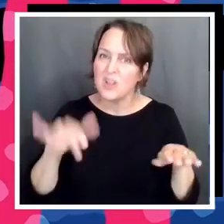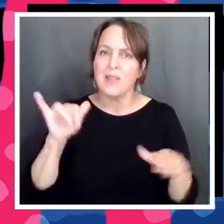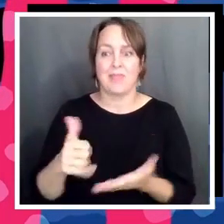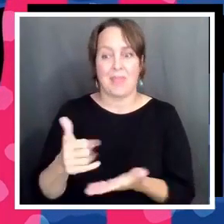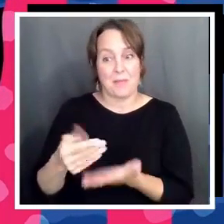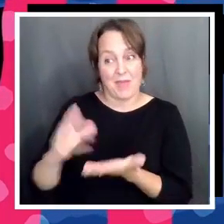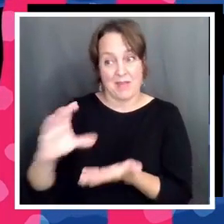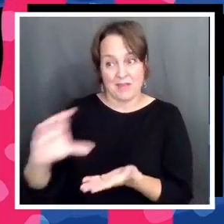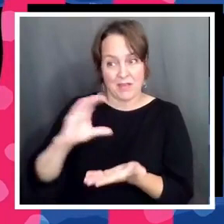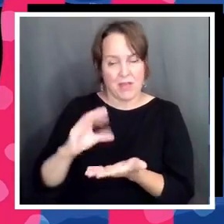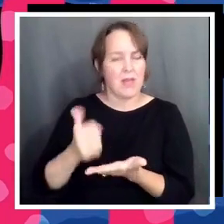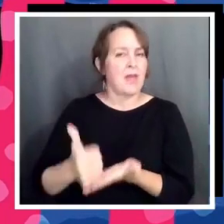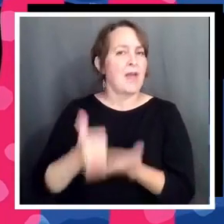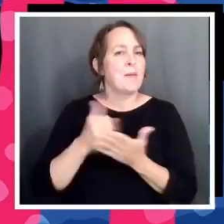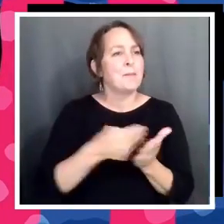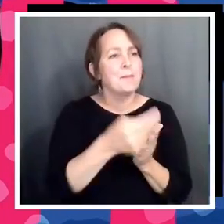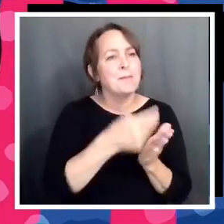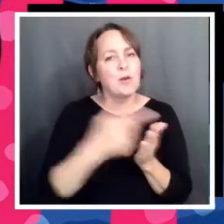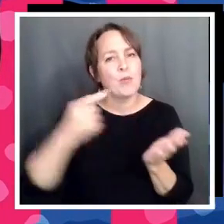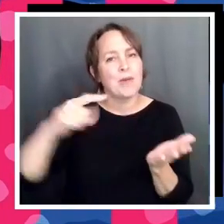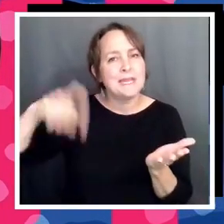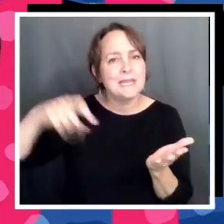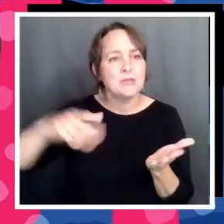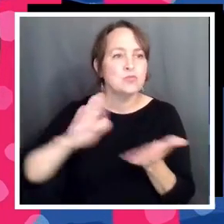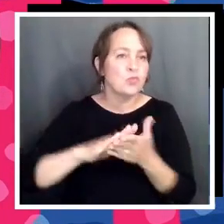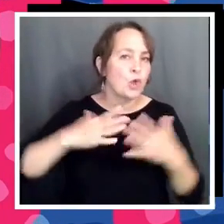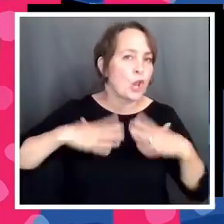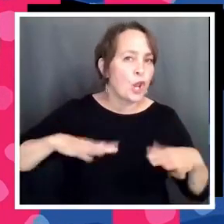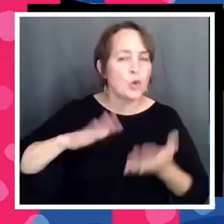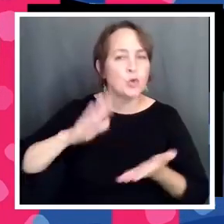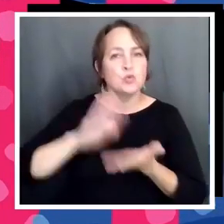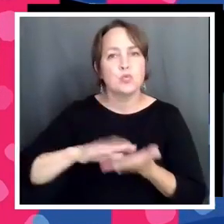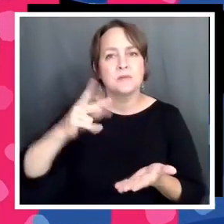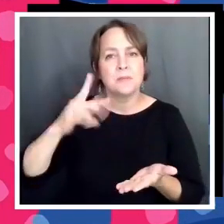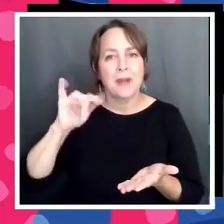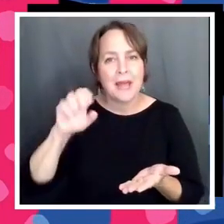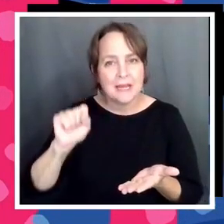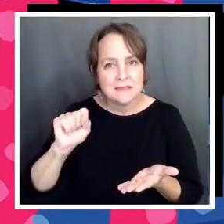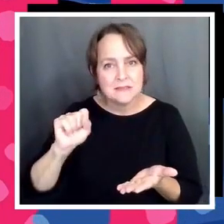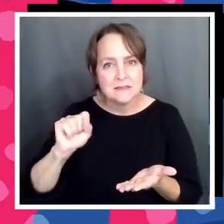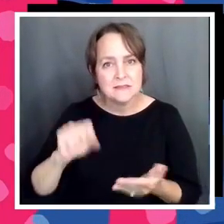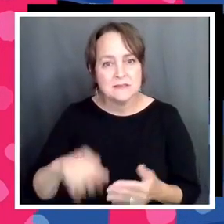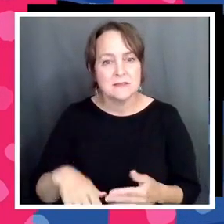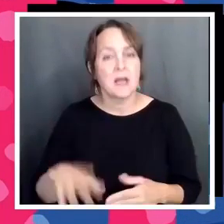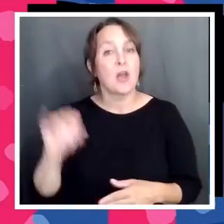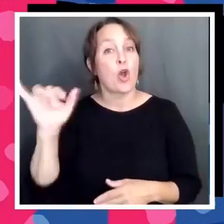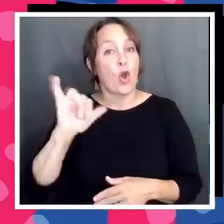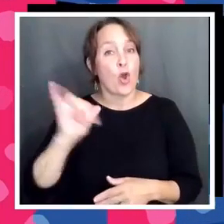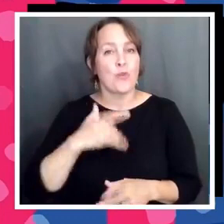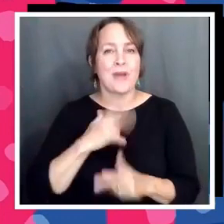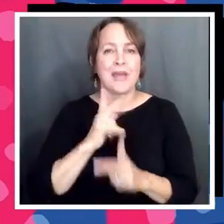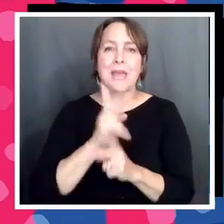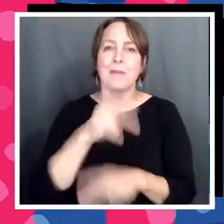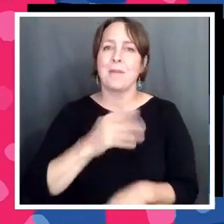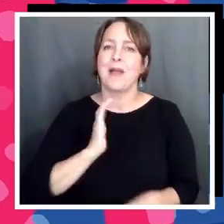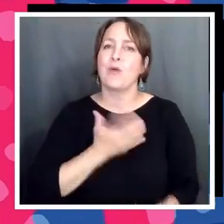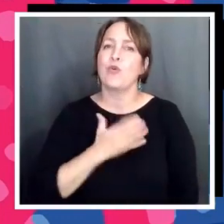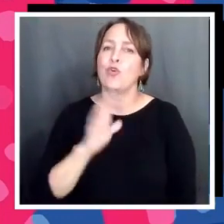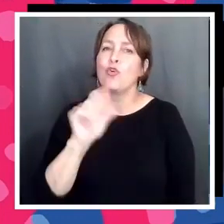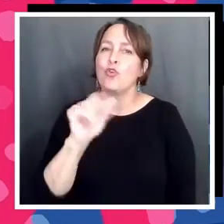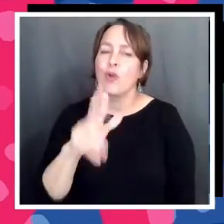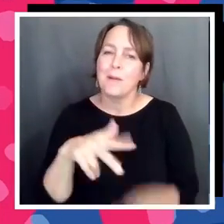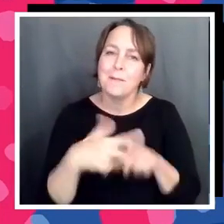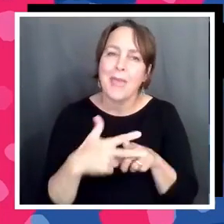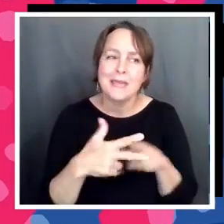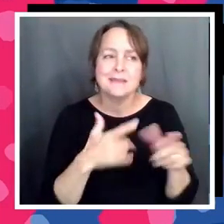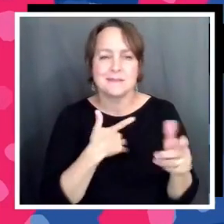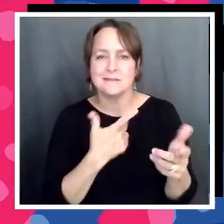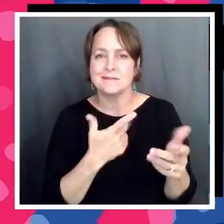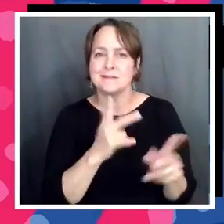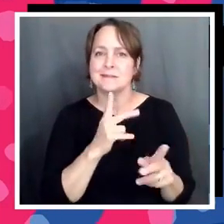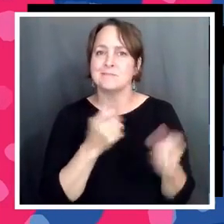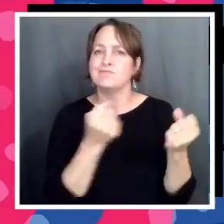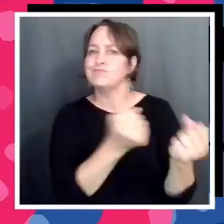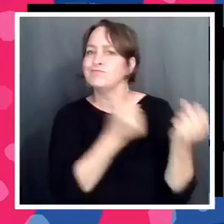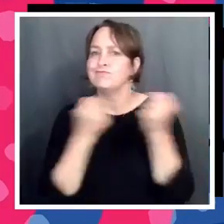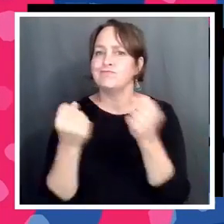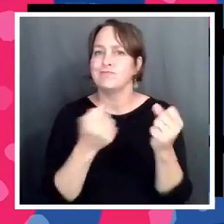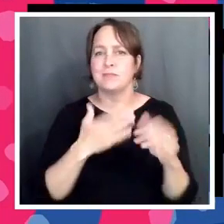HELP TO MY FAMILY.